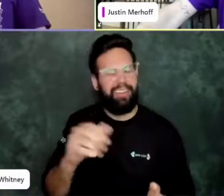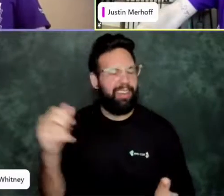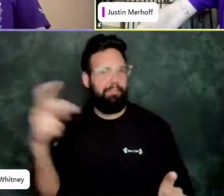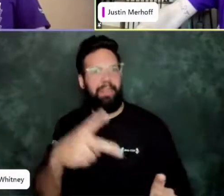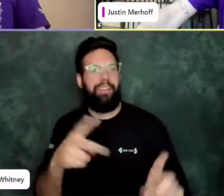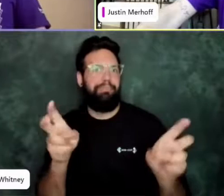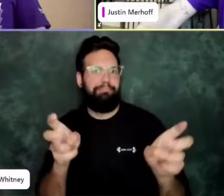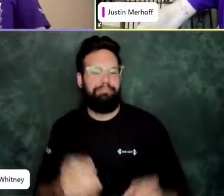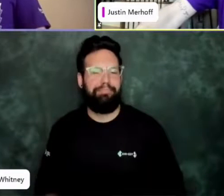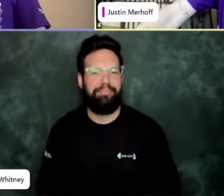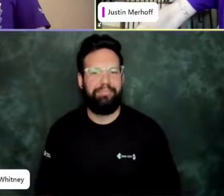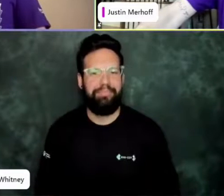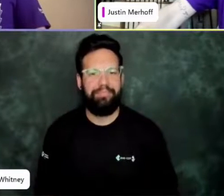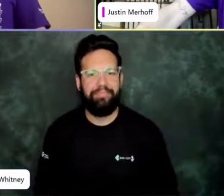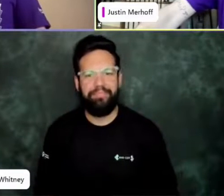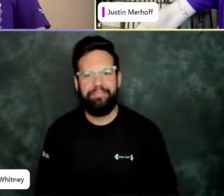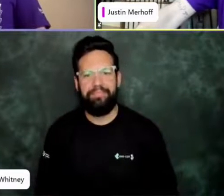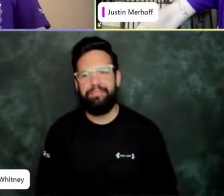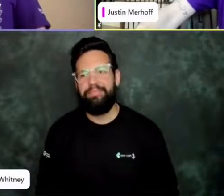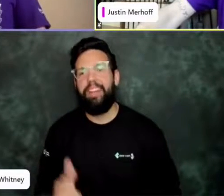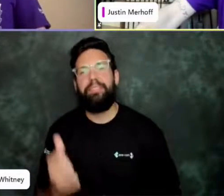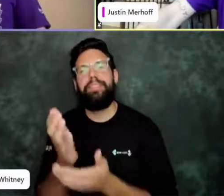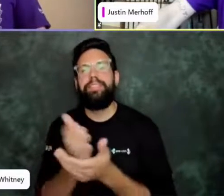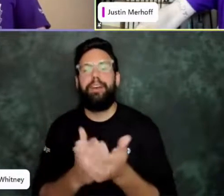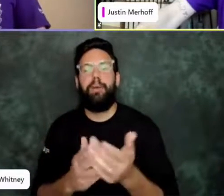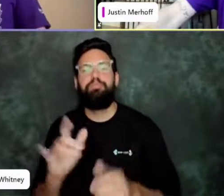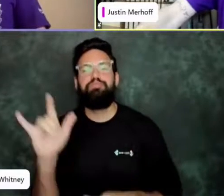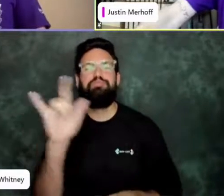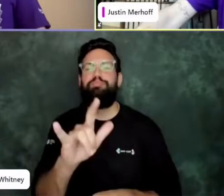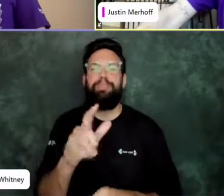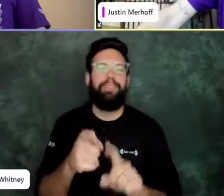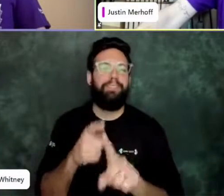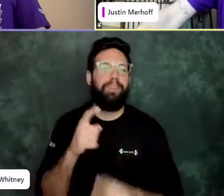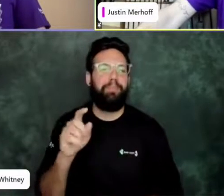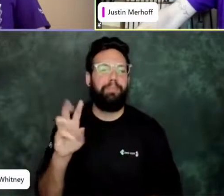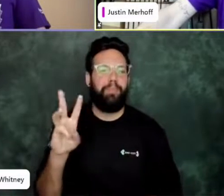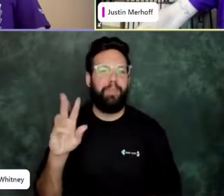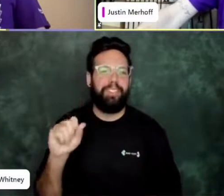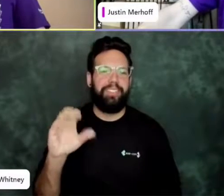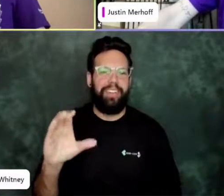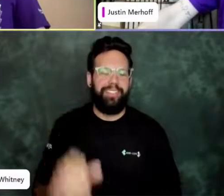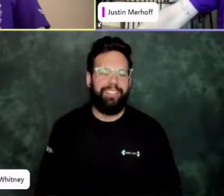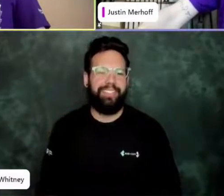We got some love from Wisconsin in the chat. Go Badgers.